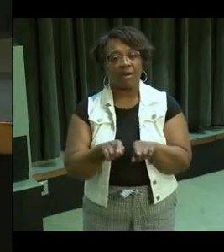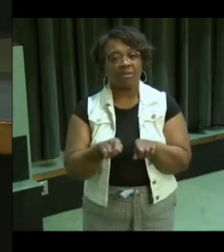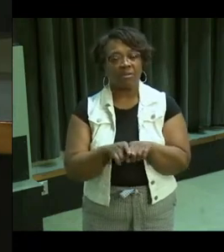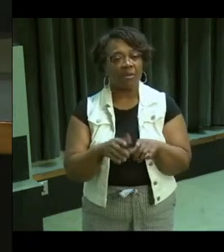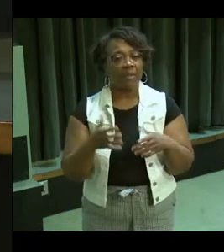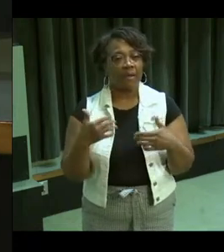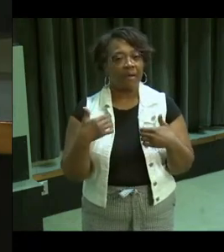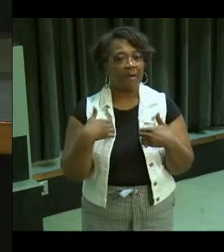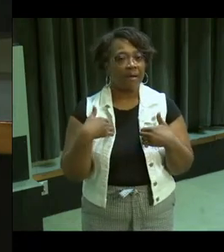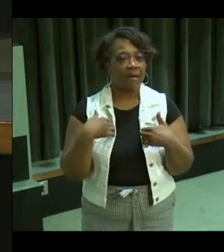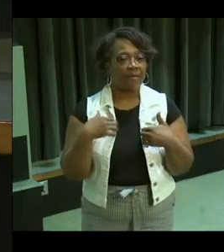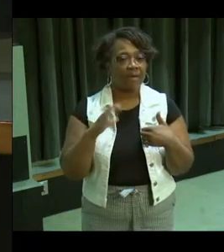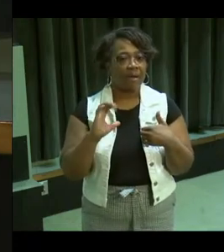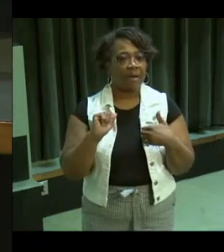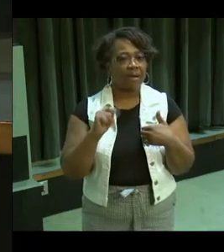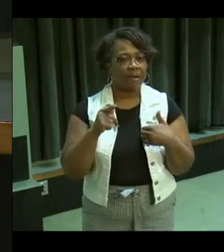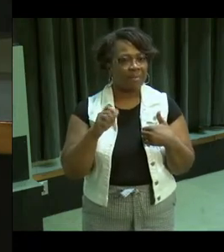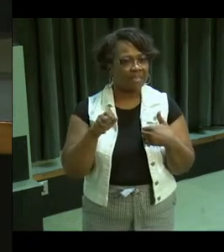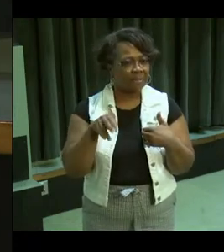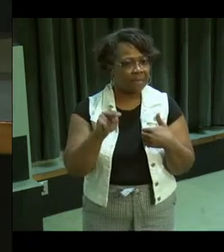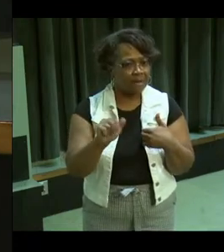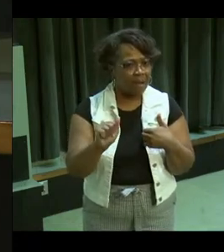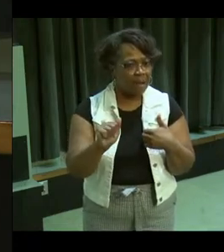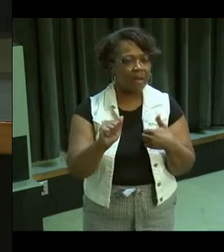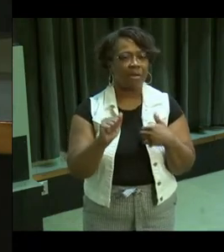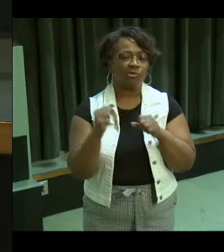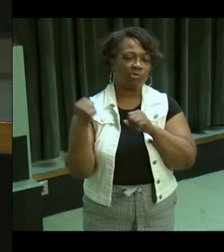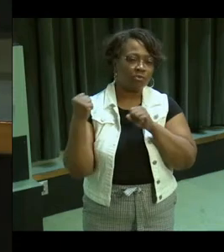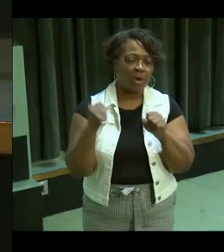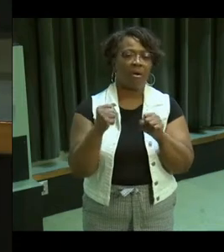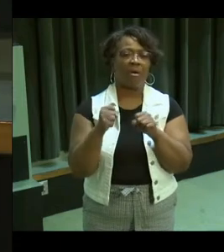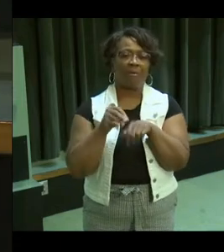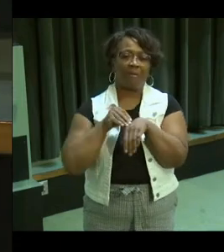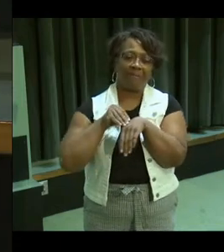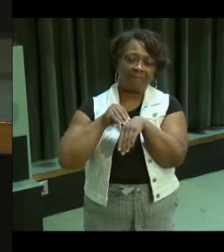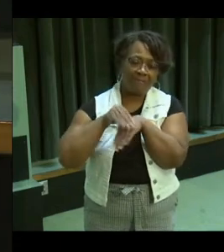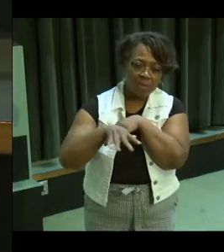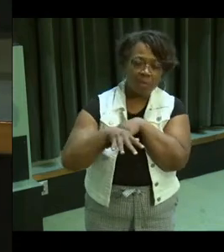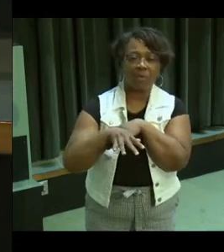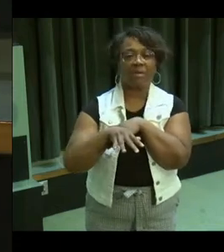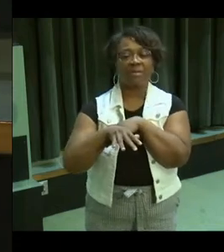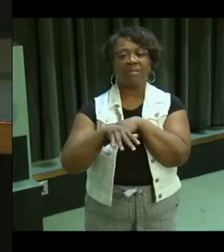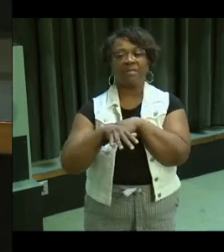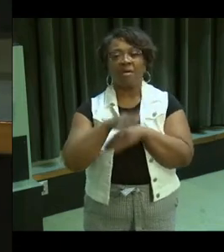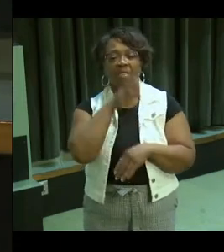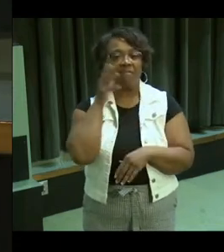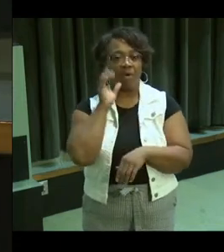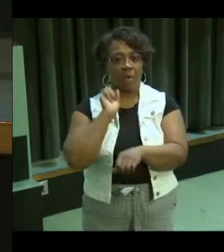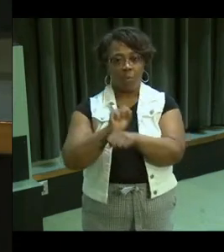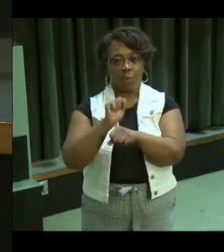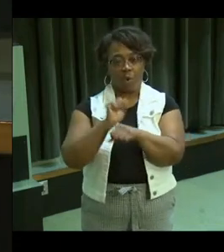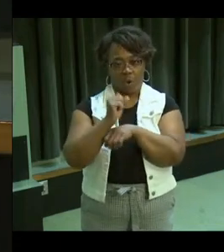Campesina Campesino was just